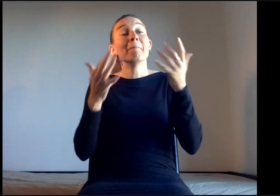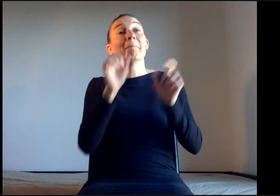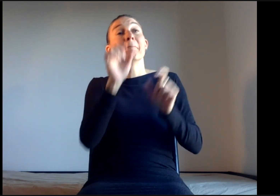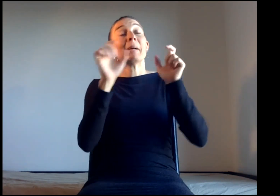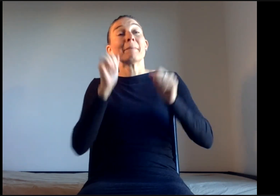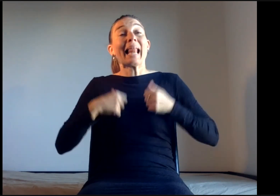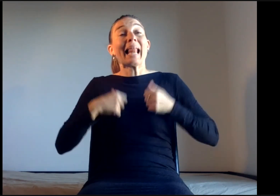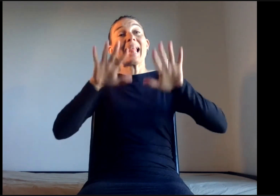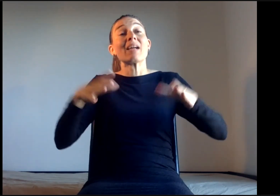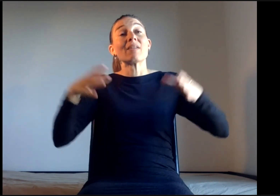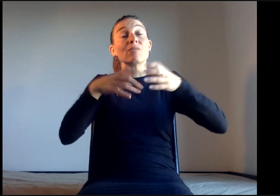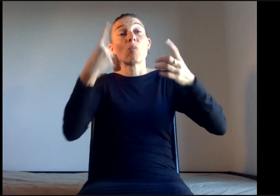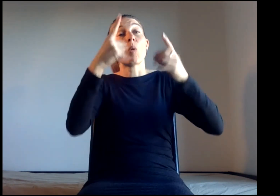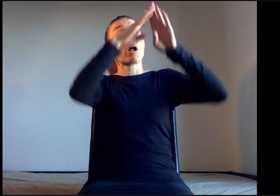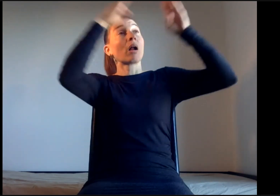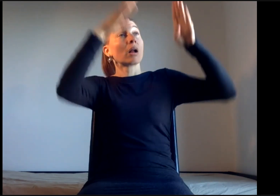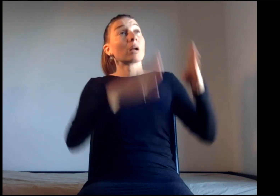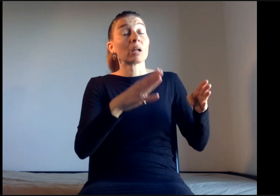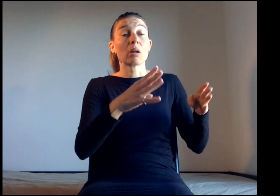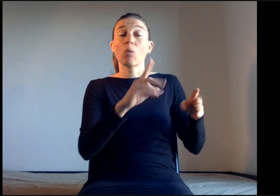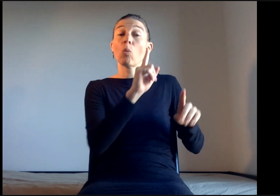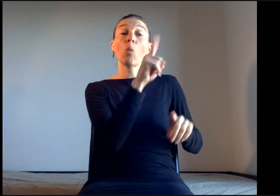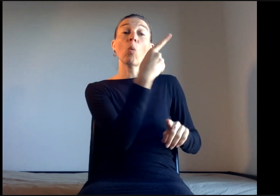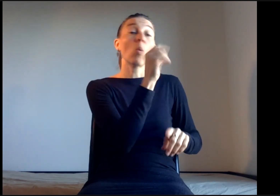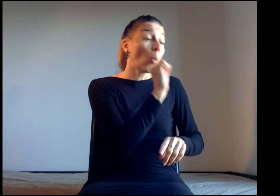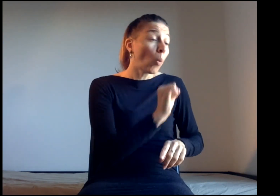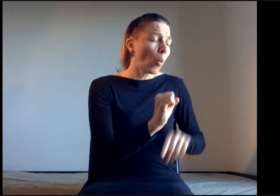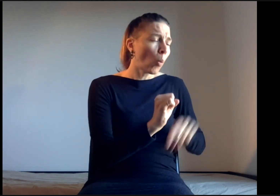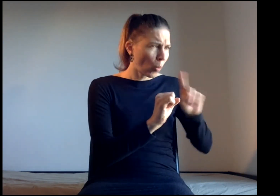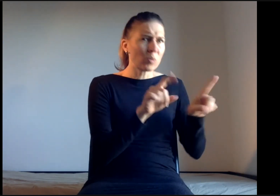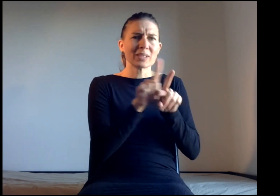There have been people dying in these establishments.